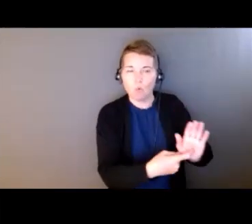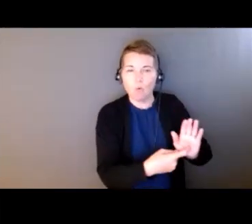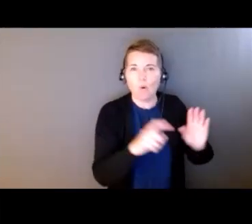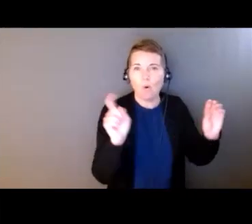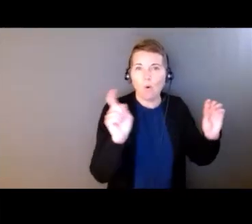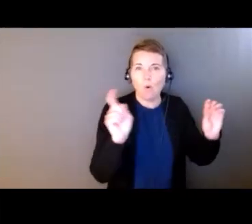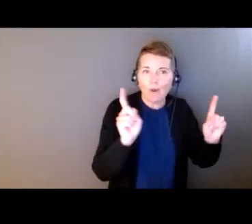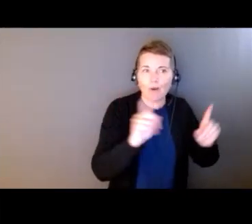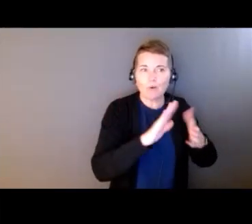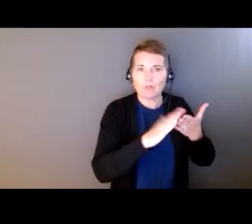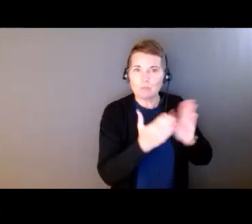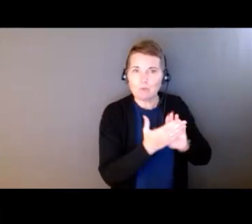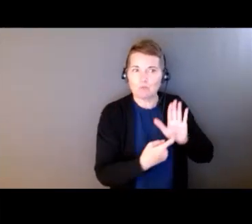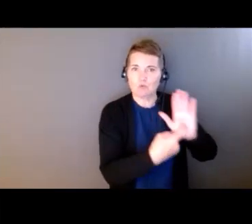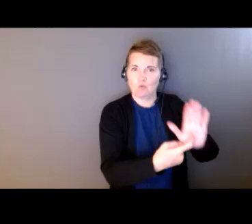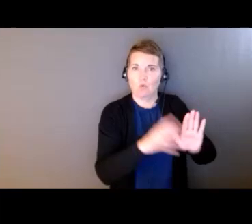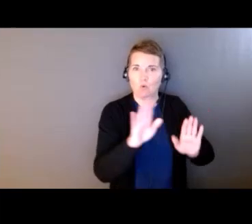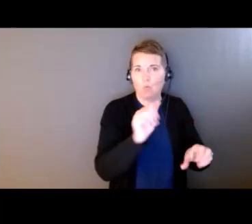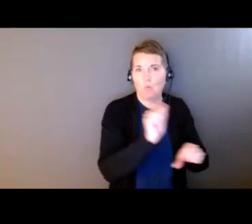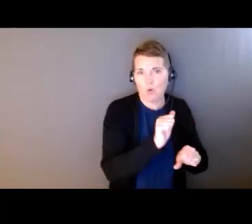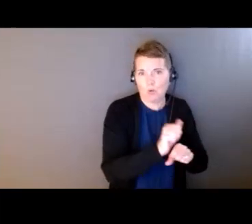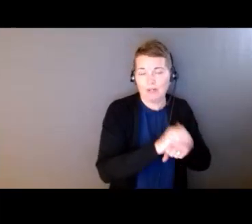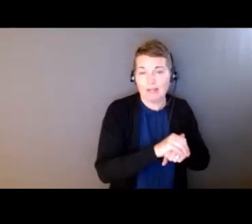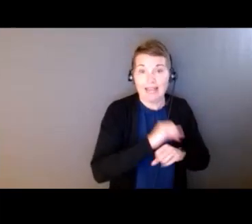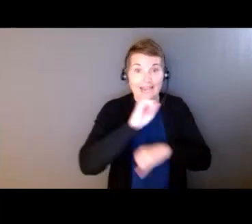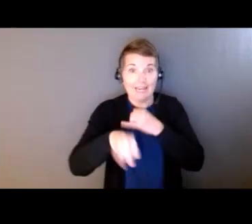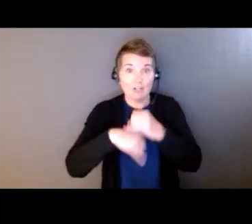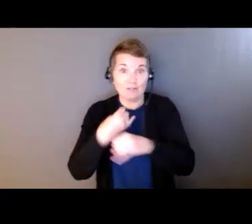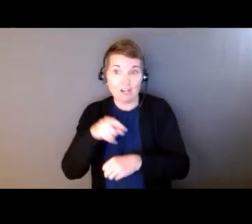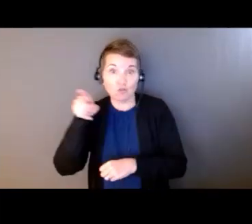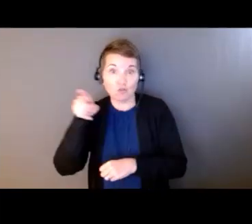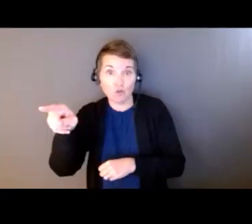In the case of international tours where they're required to be working with